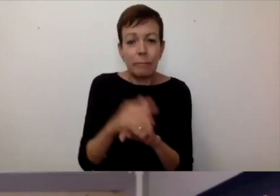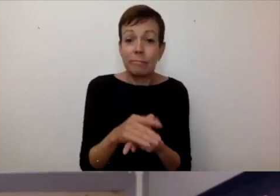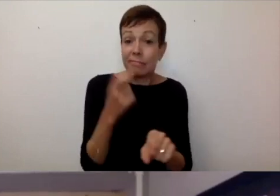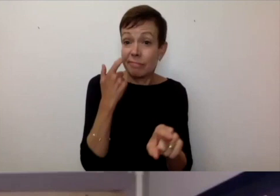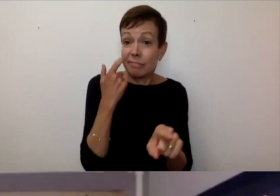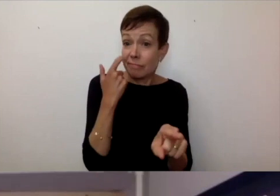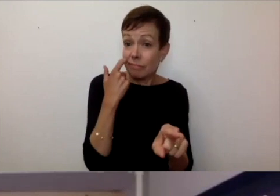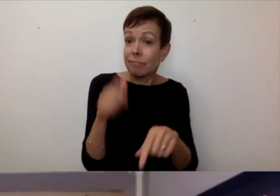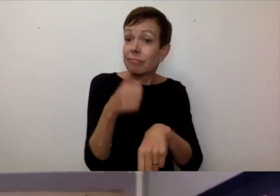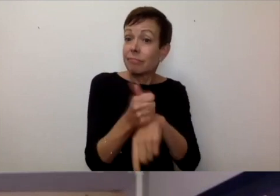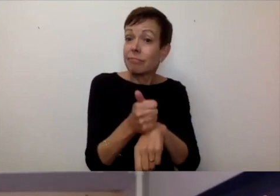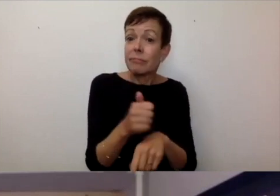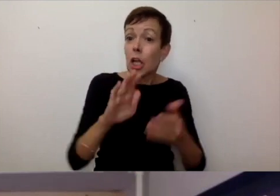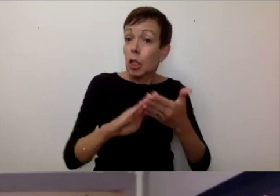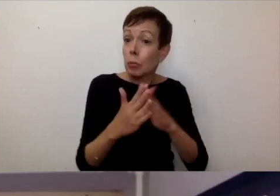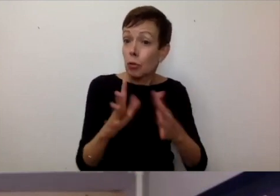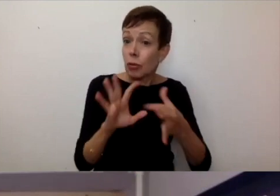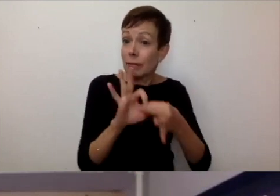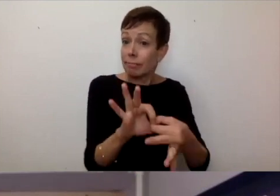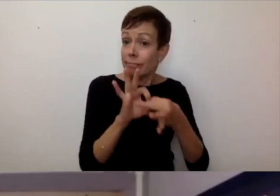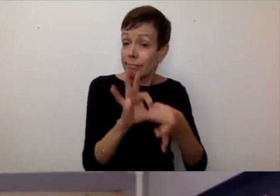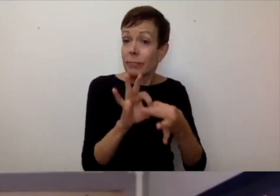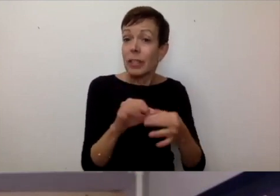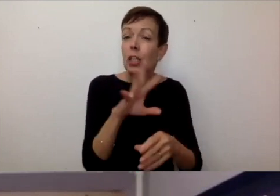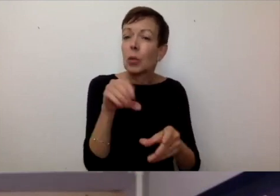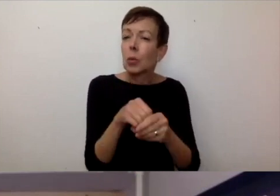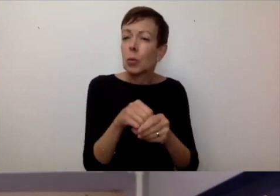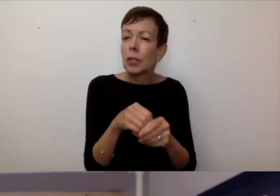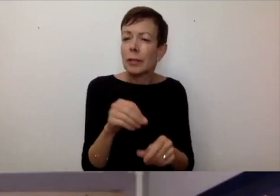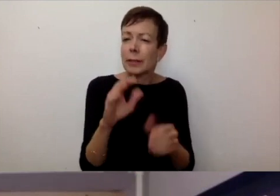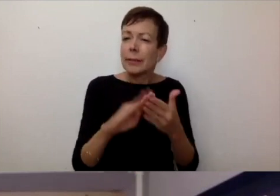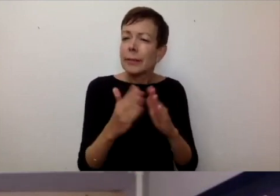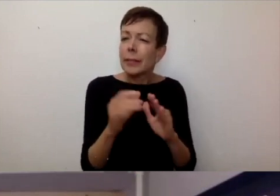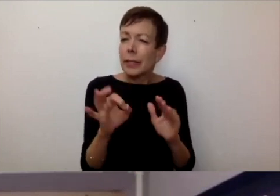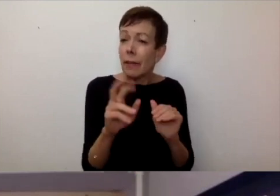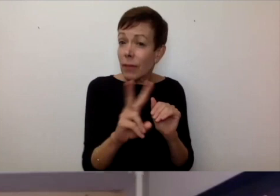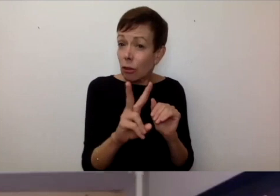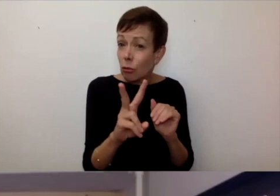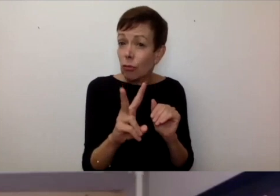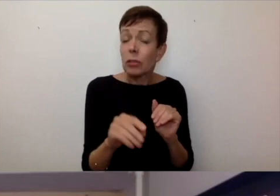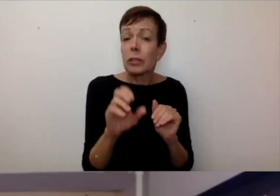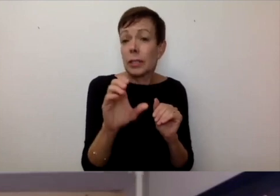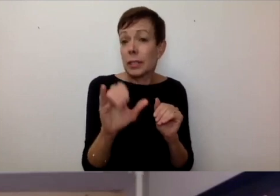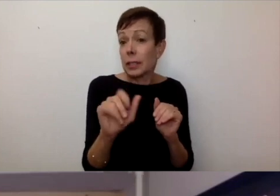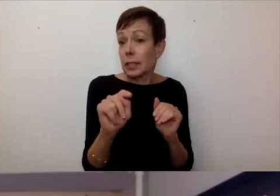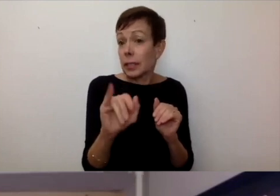with the city of vancouver all in designing the future of inclusive practices with the conference board of america